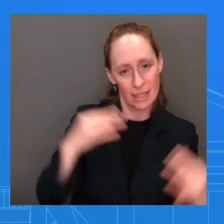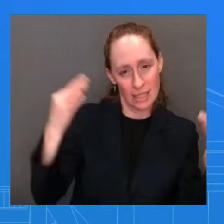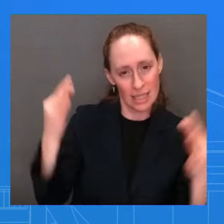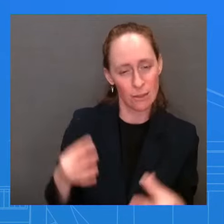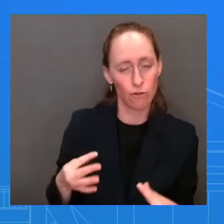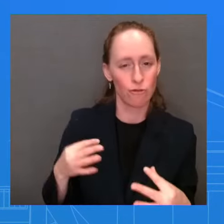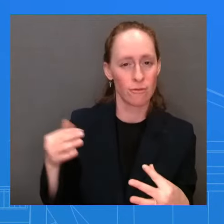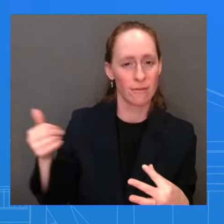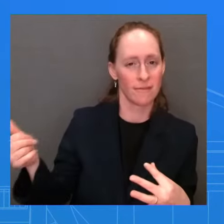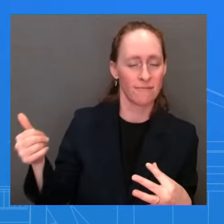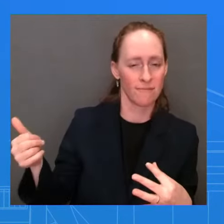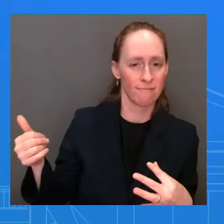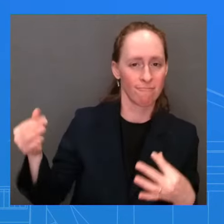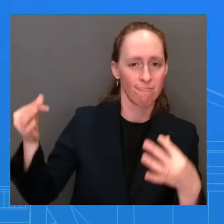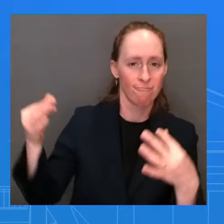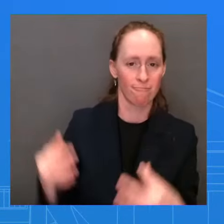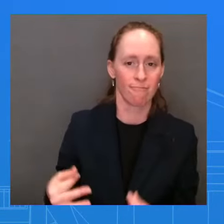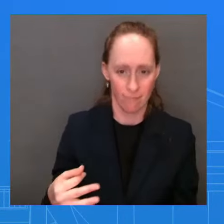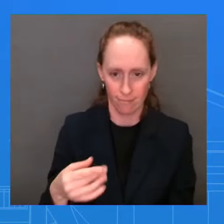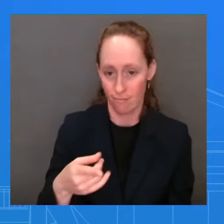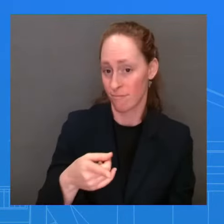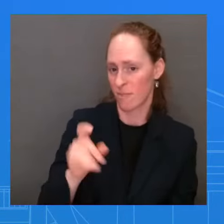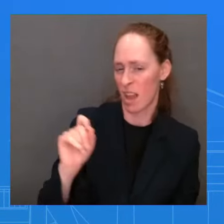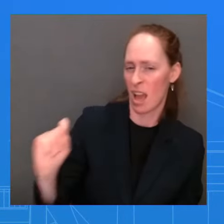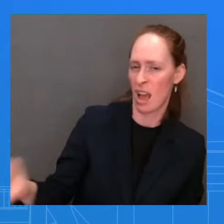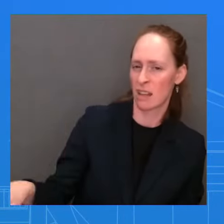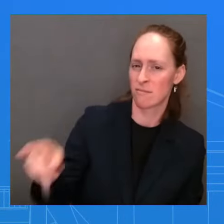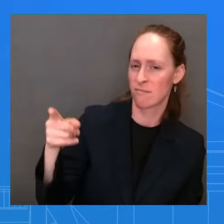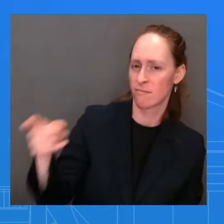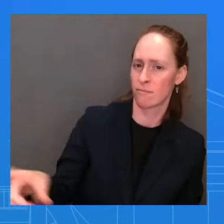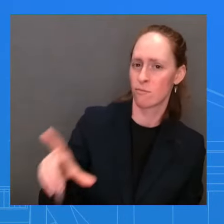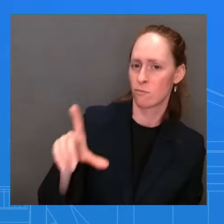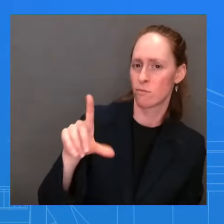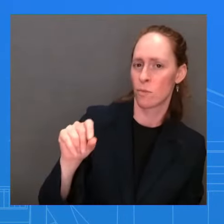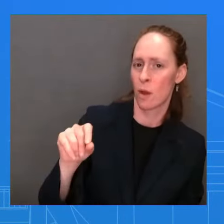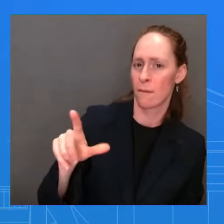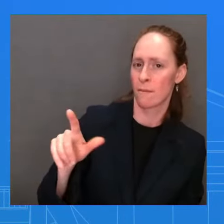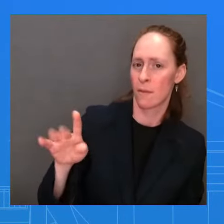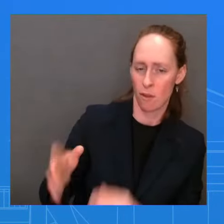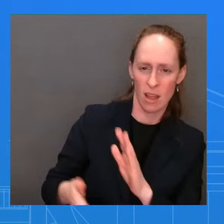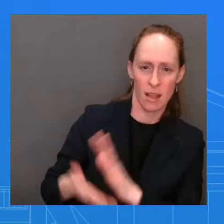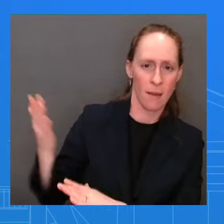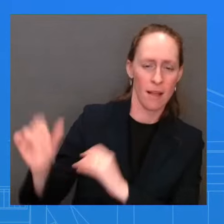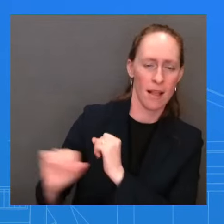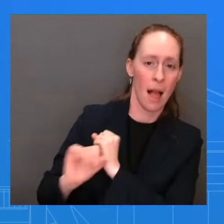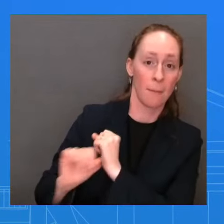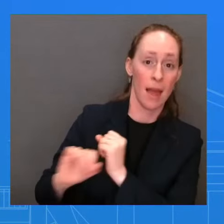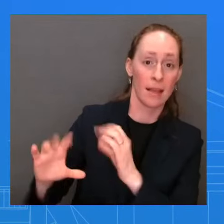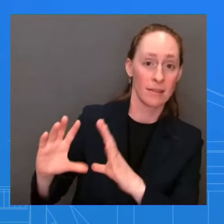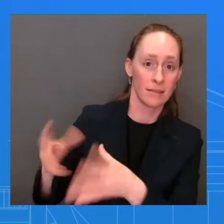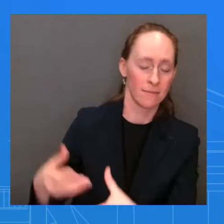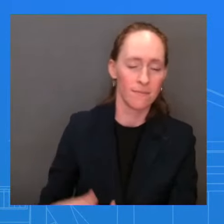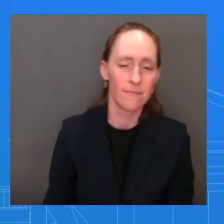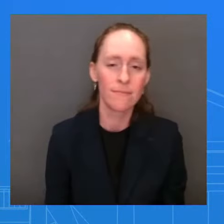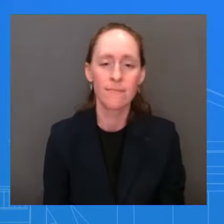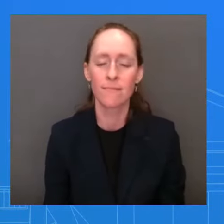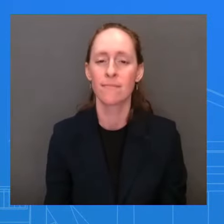I would refer you to the 2024 campaign. So I want to be very mindful there. But again, I'm not going to get into -- The Press: It's a presidential decision though,